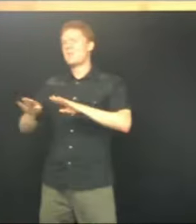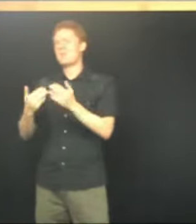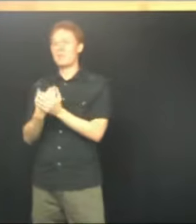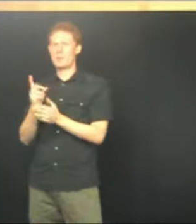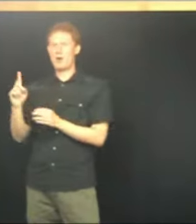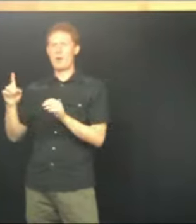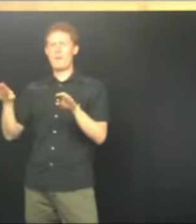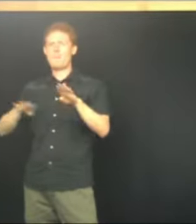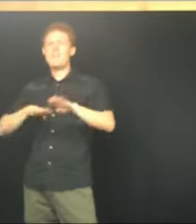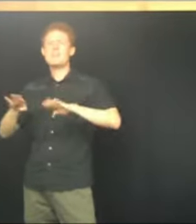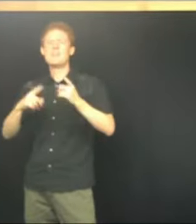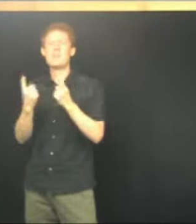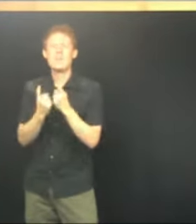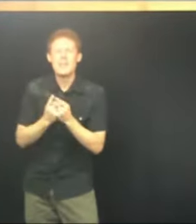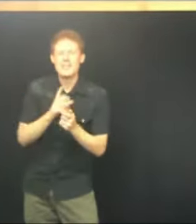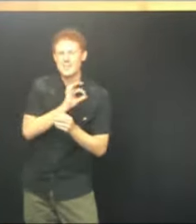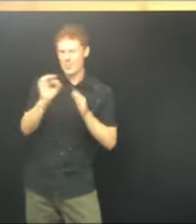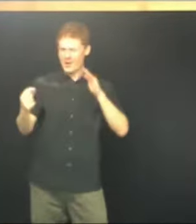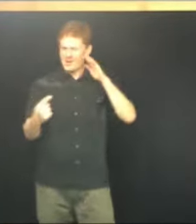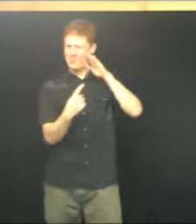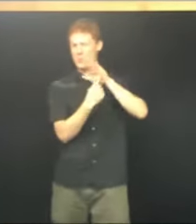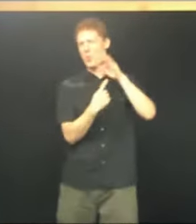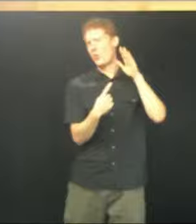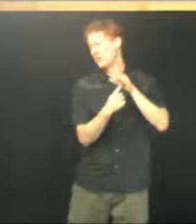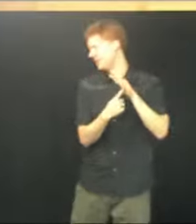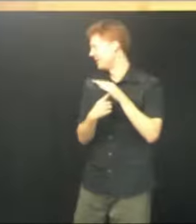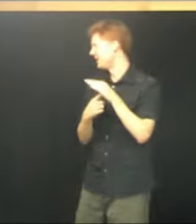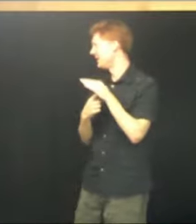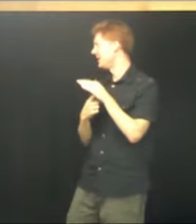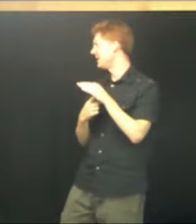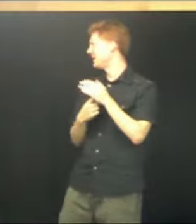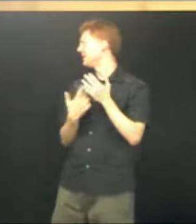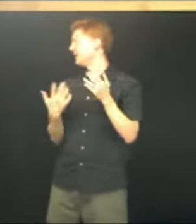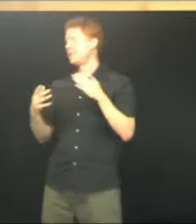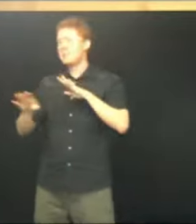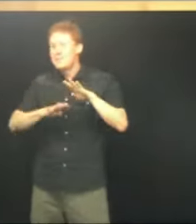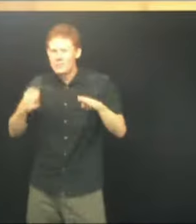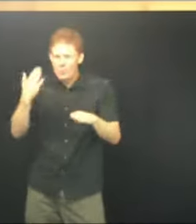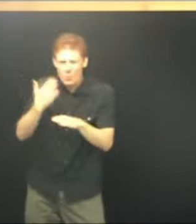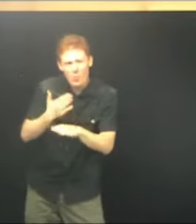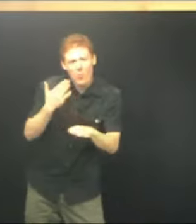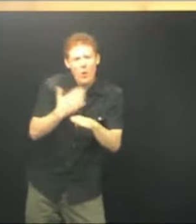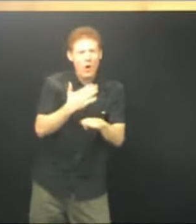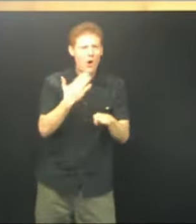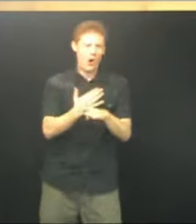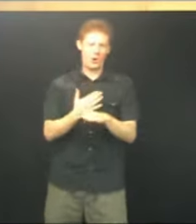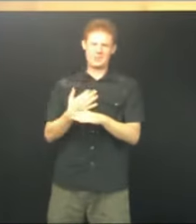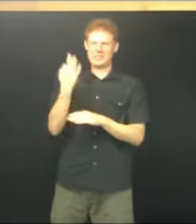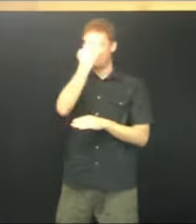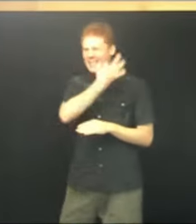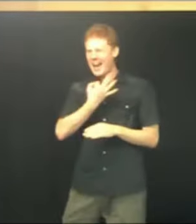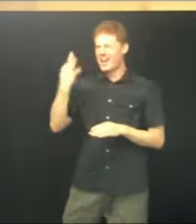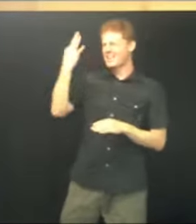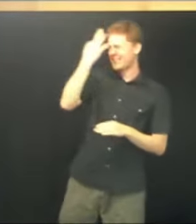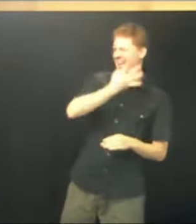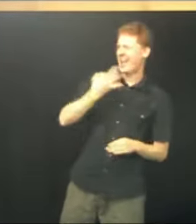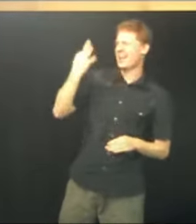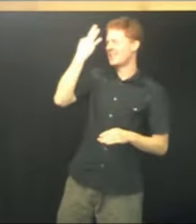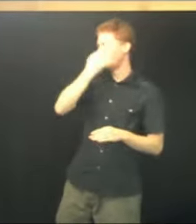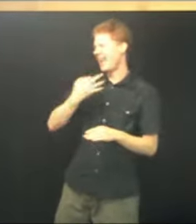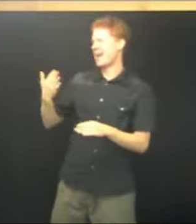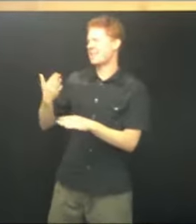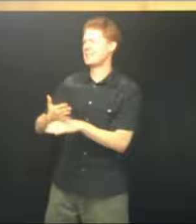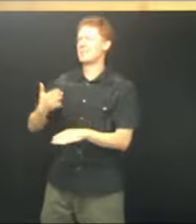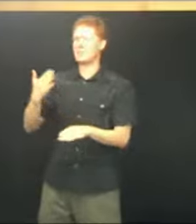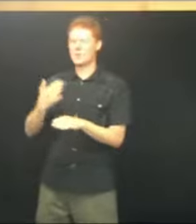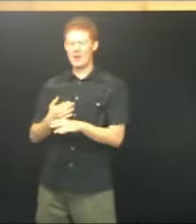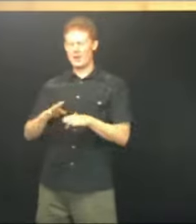this is being busy with things that are not important eg - Busy with work, spending hours and hours working